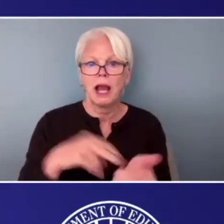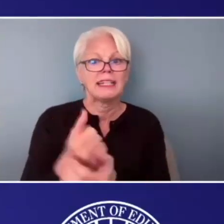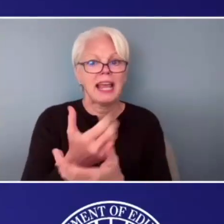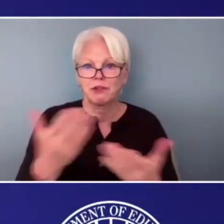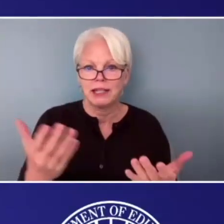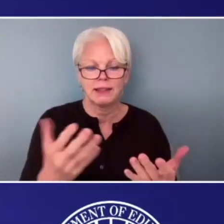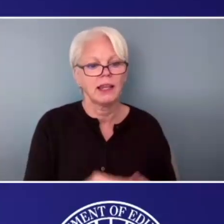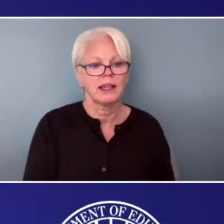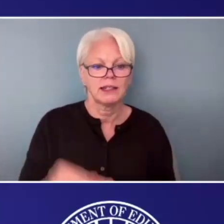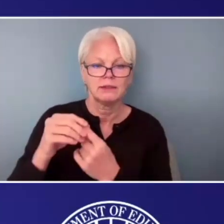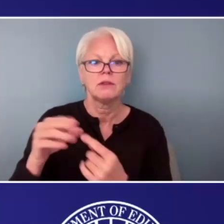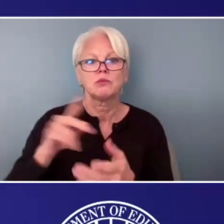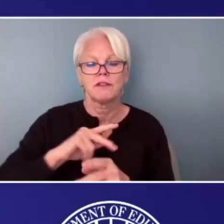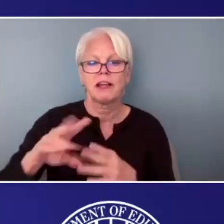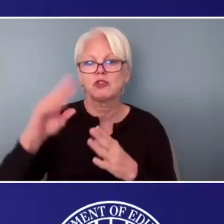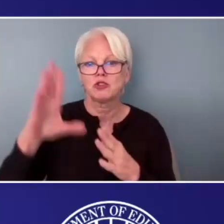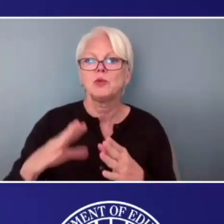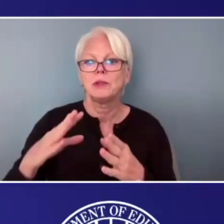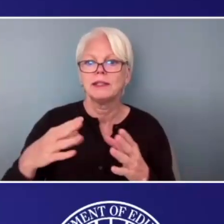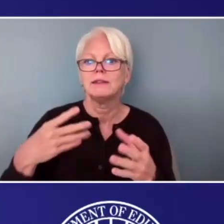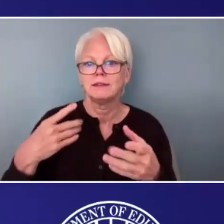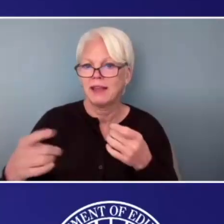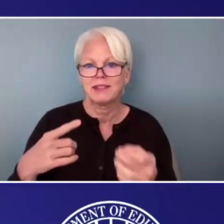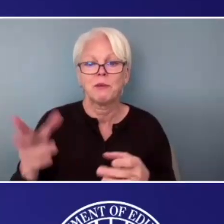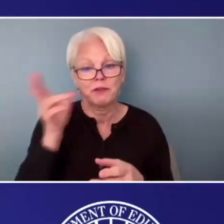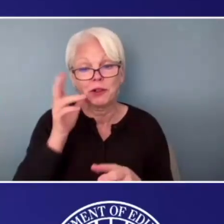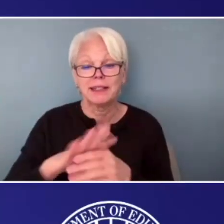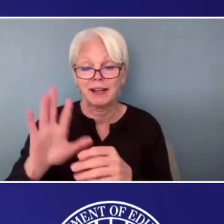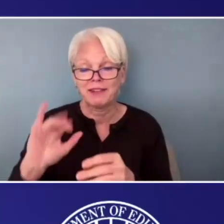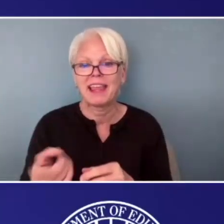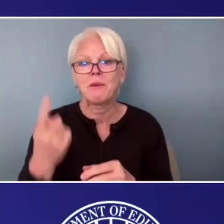student definition, because we've heard enough on that one. So I'm going to just take a minute to,